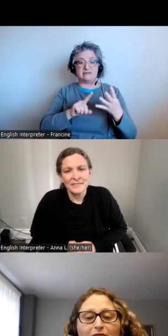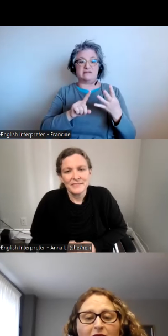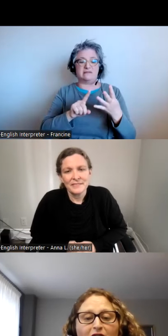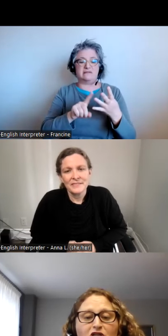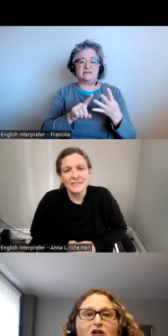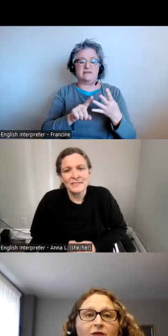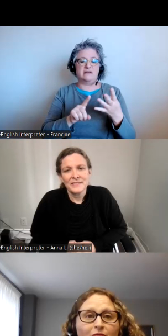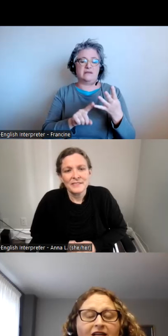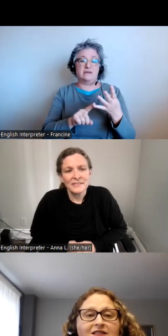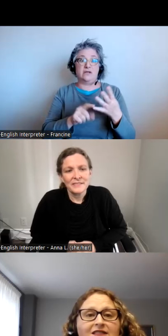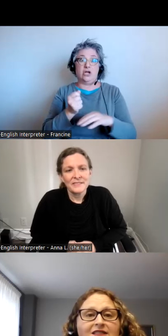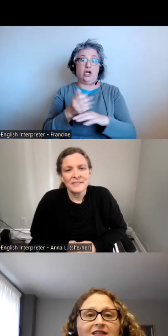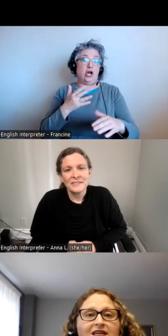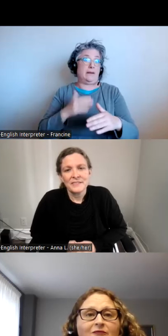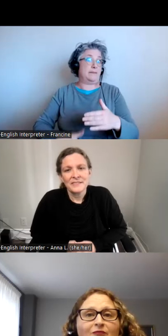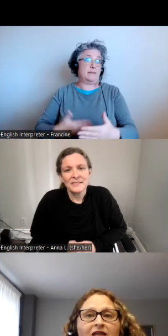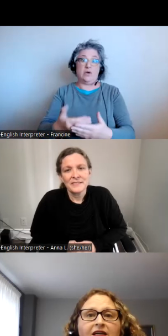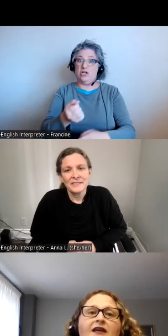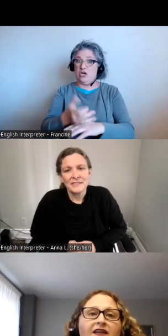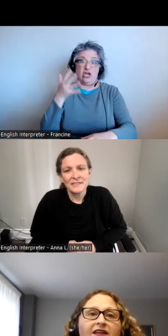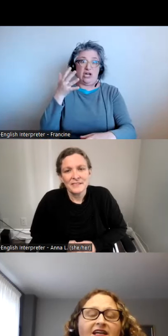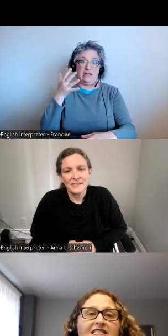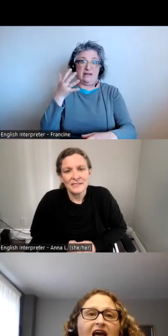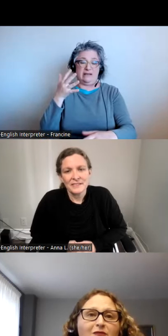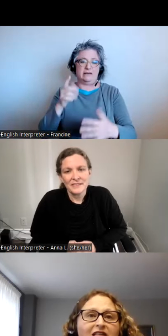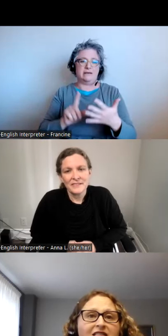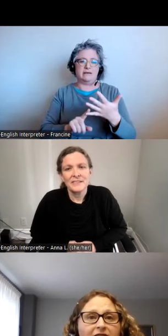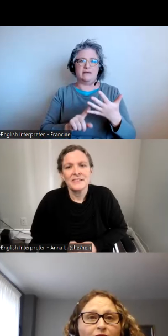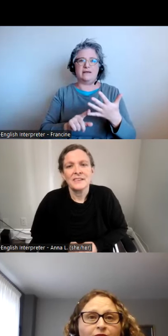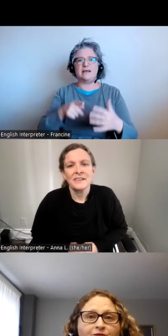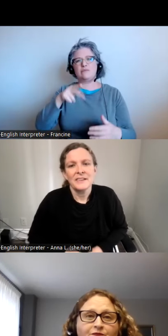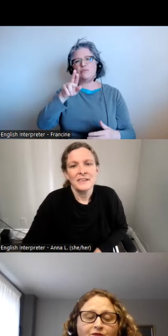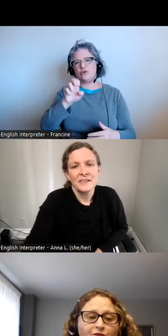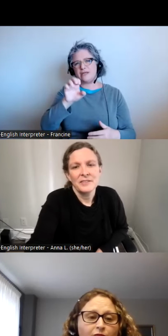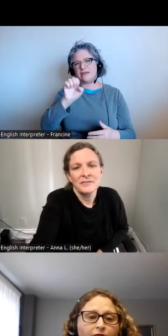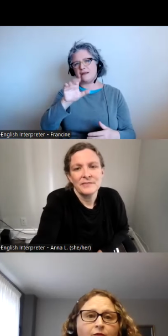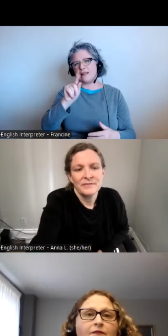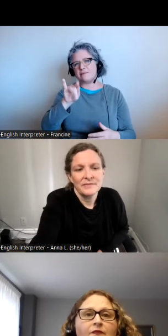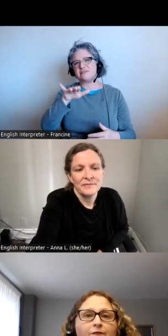, low birth wait, C-section, premature girth, pre-eclampsia, which is high blood pressure in